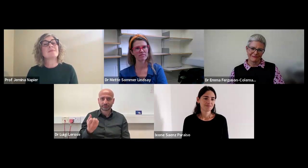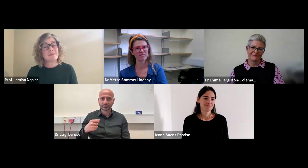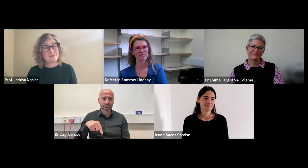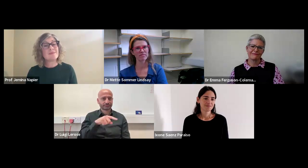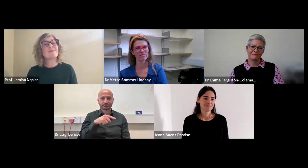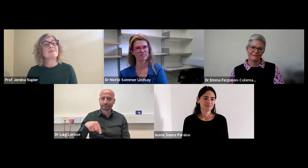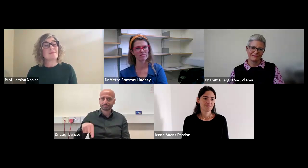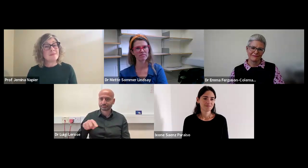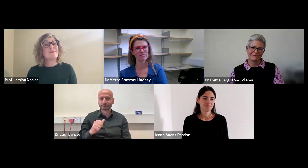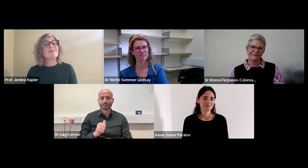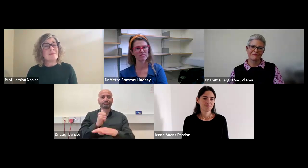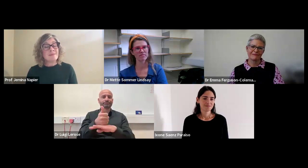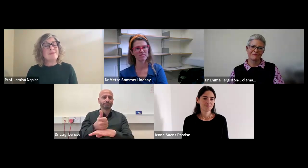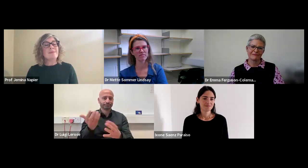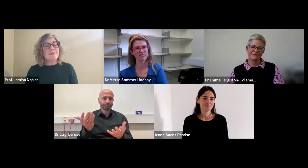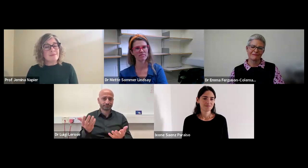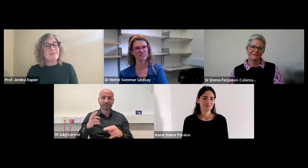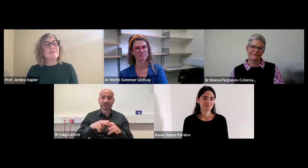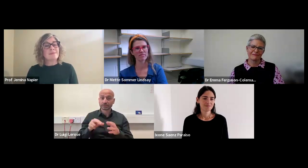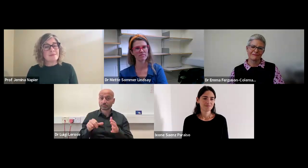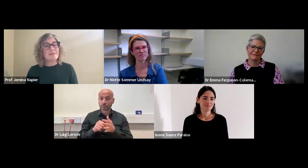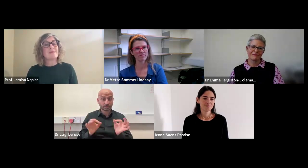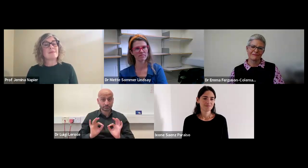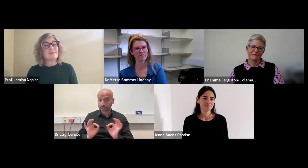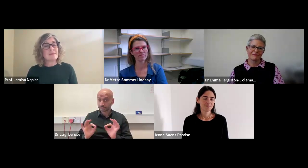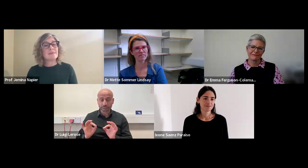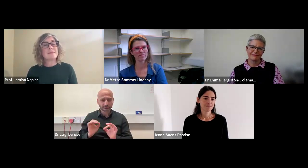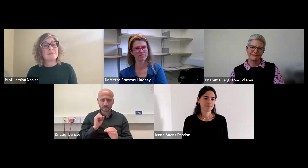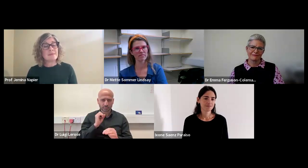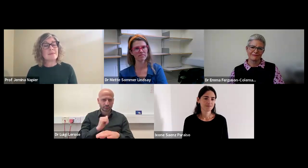the problems that people have been experiencing within these systems. So it was a necessary evil,